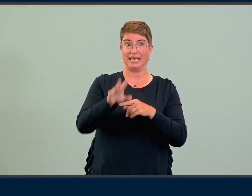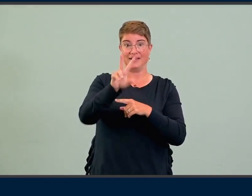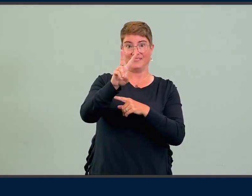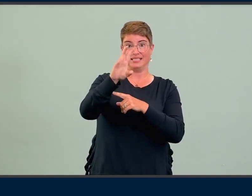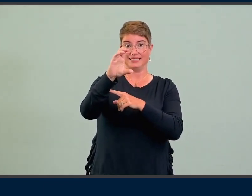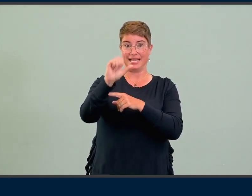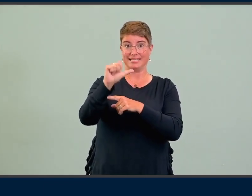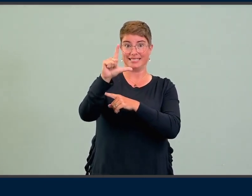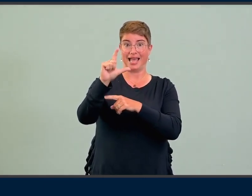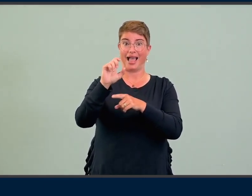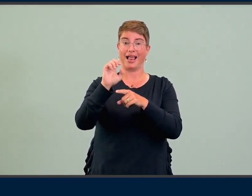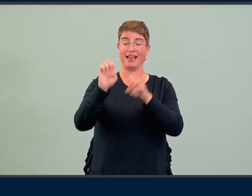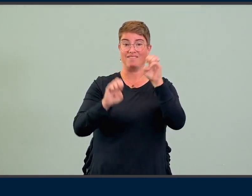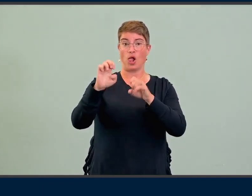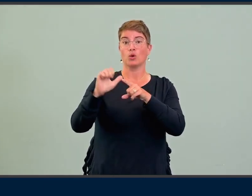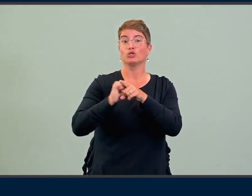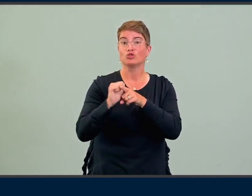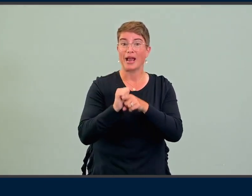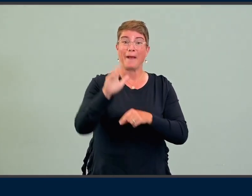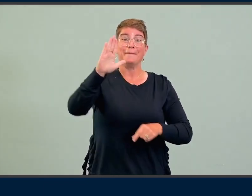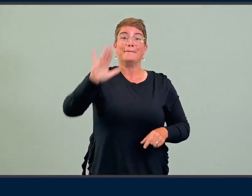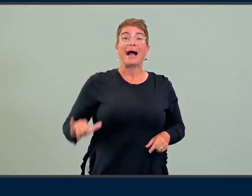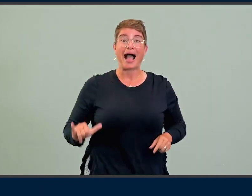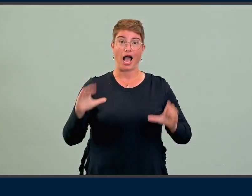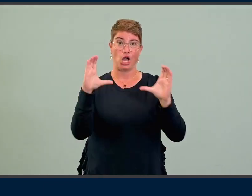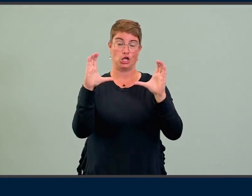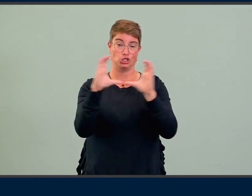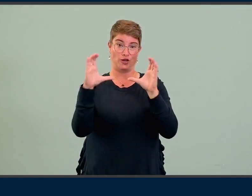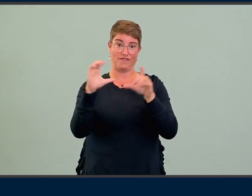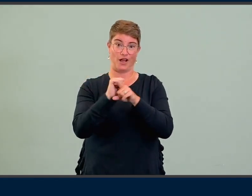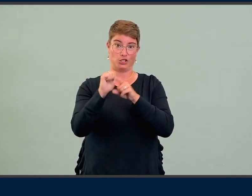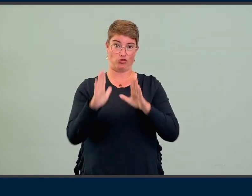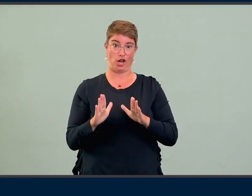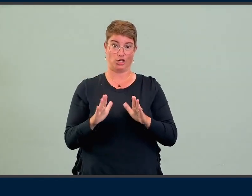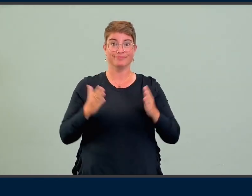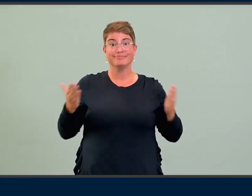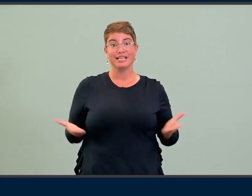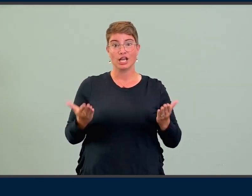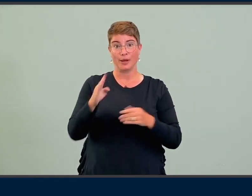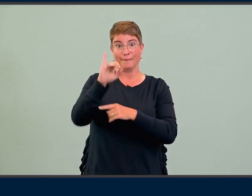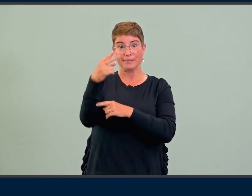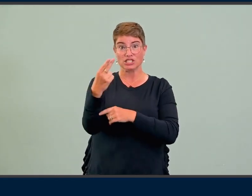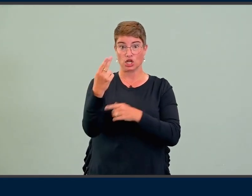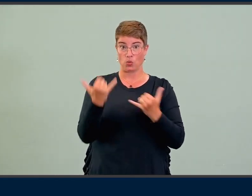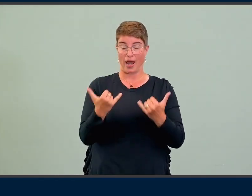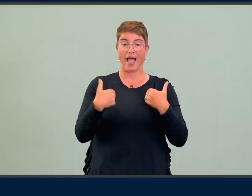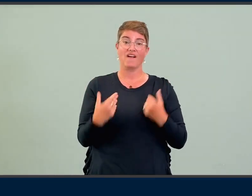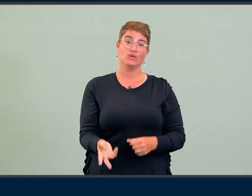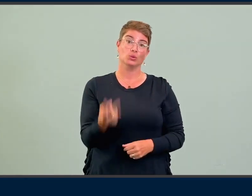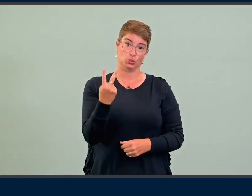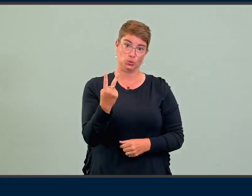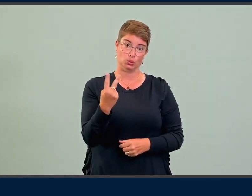have to complete the VCSL evaluation training by a certified trainer. Here in Michigan, right now,